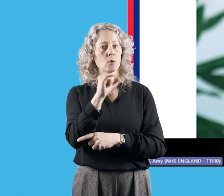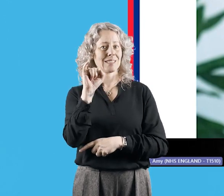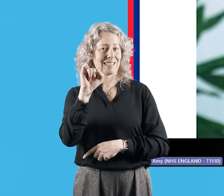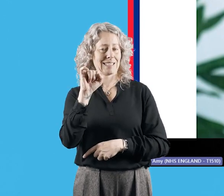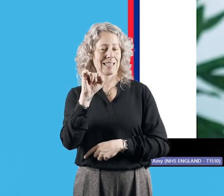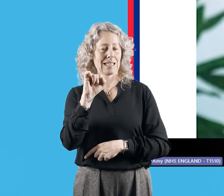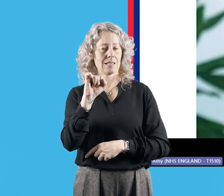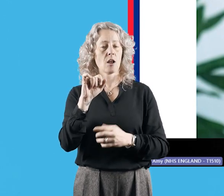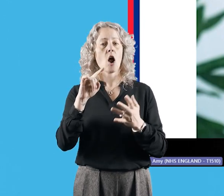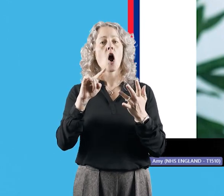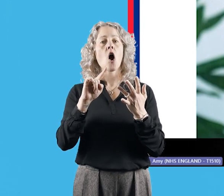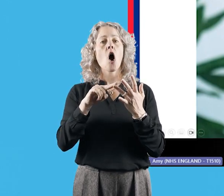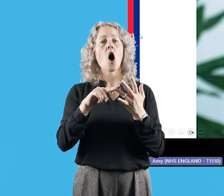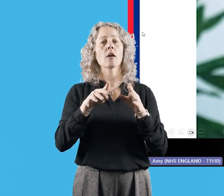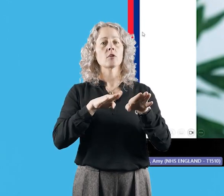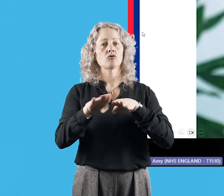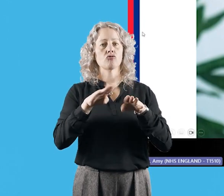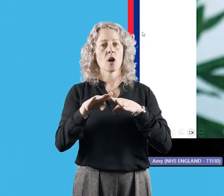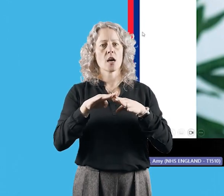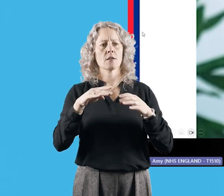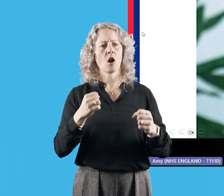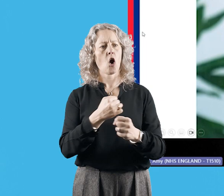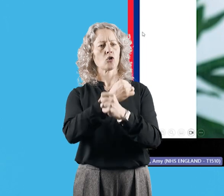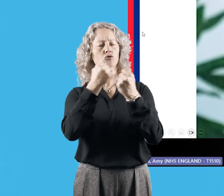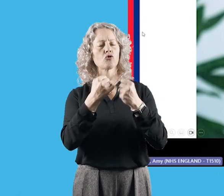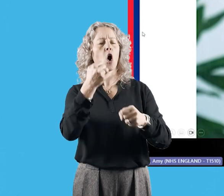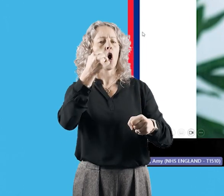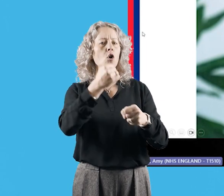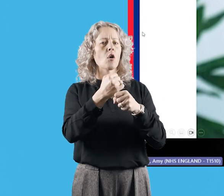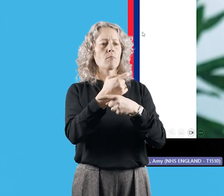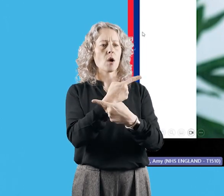public government and cross party parliamentary support and